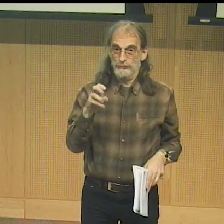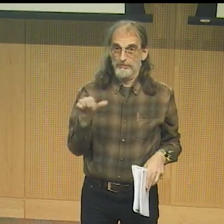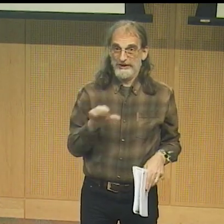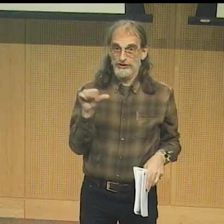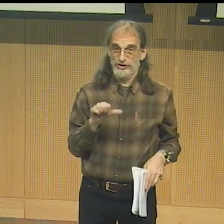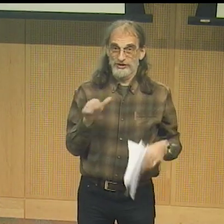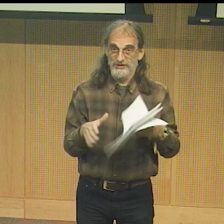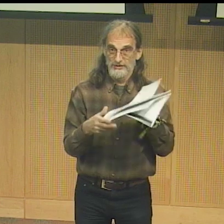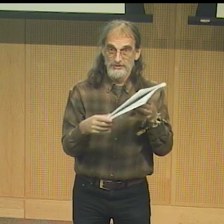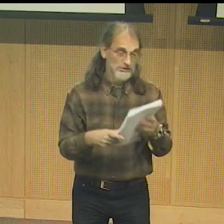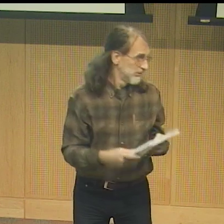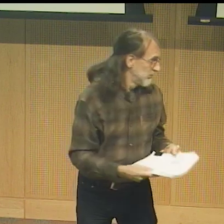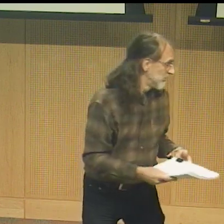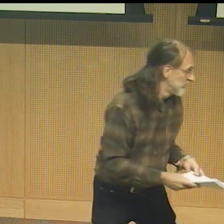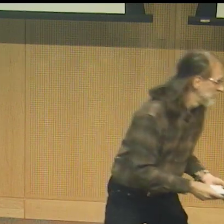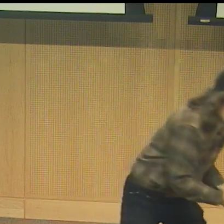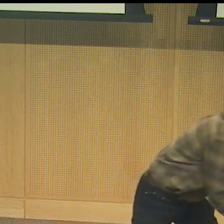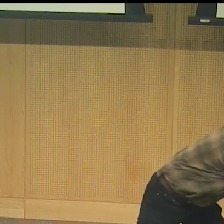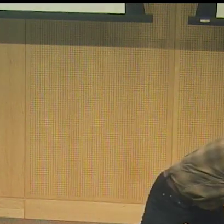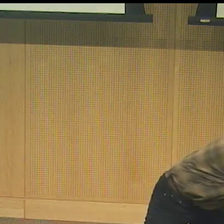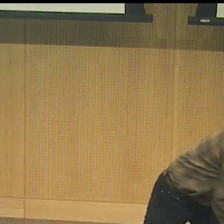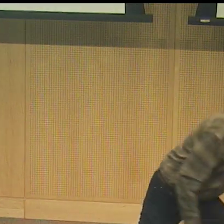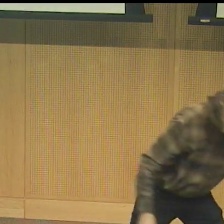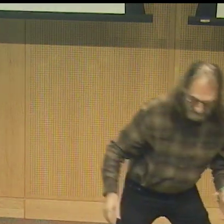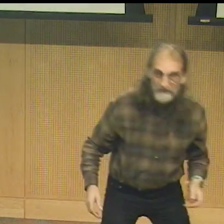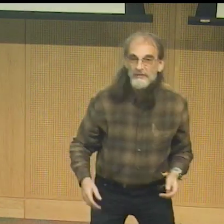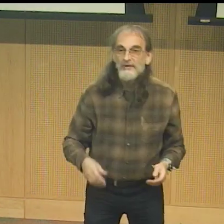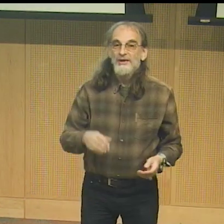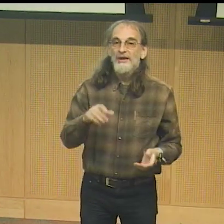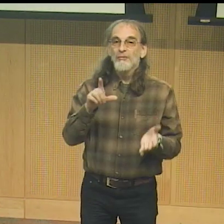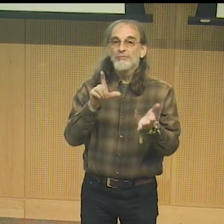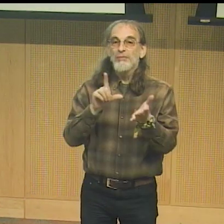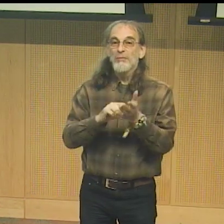This is a book. It's a 200-page book. And here's an excerpt from it.